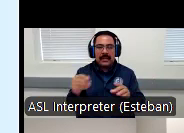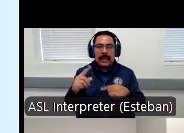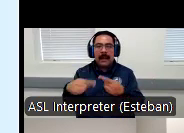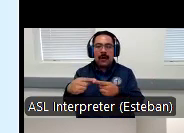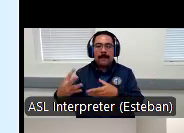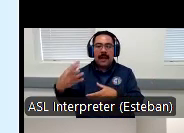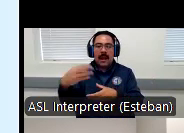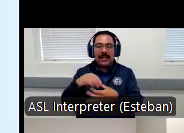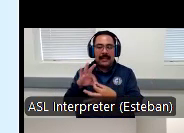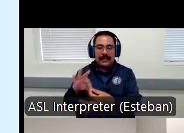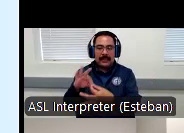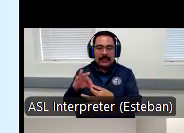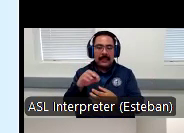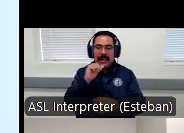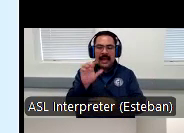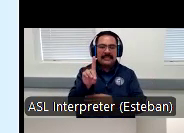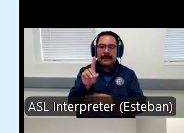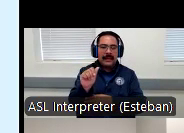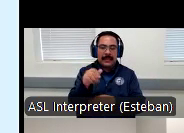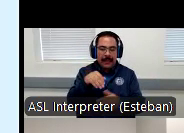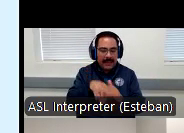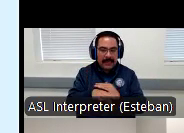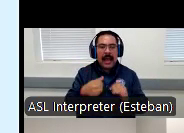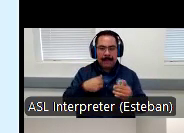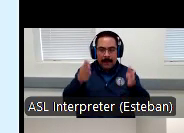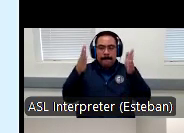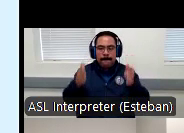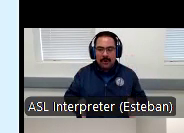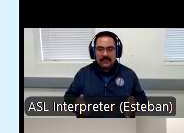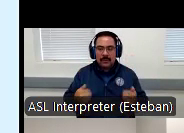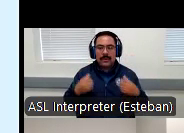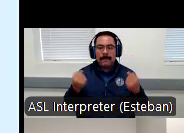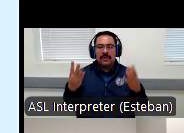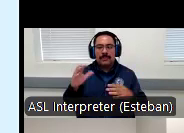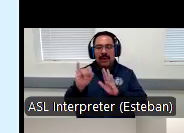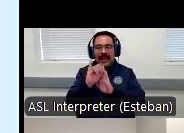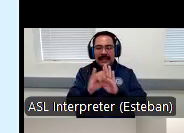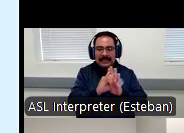So it's not a disability coming in--I'm a person with multiple identities, and disability is one